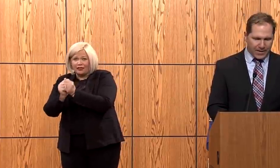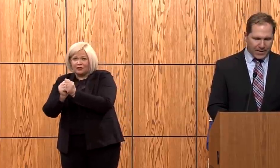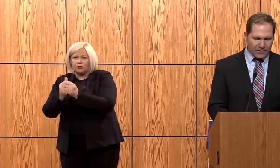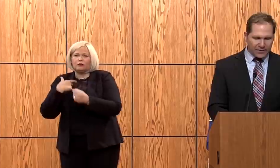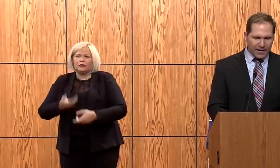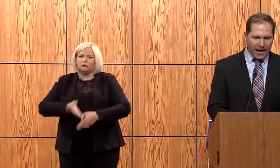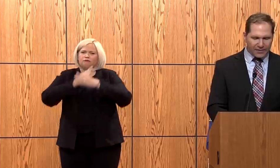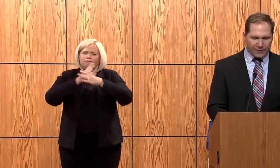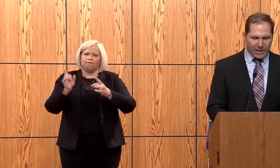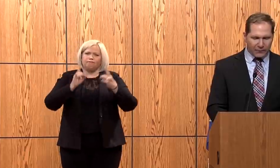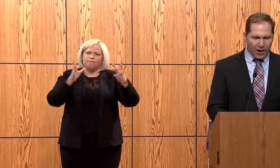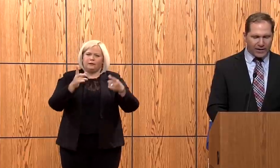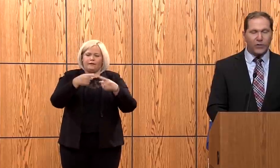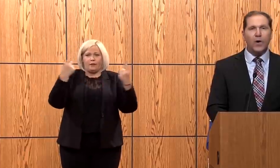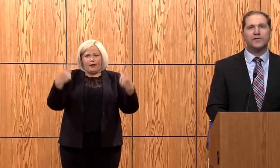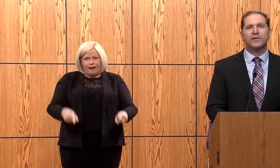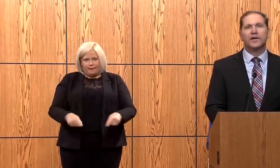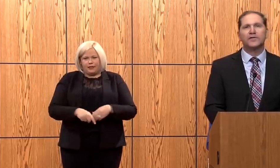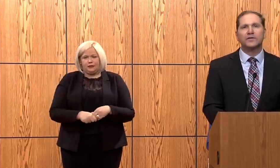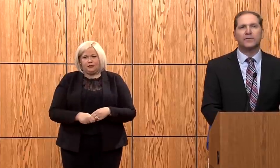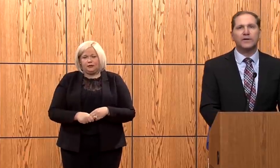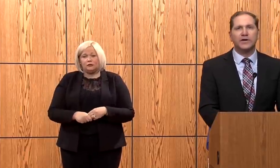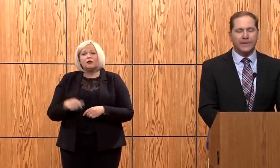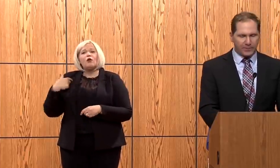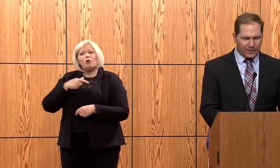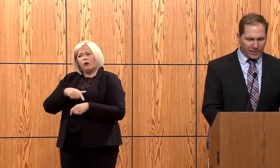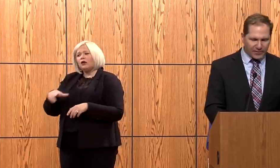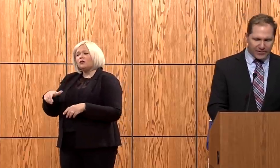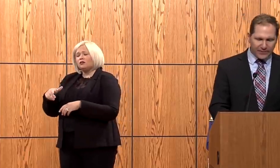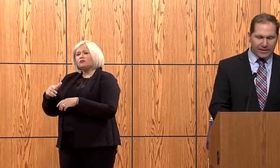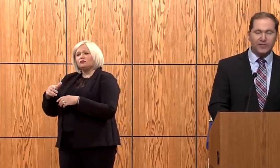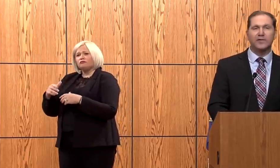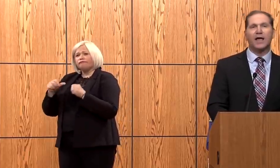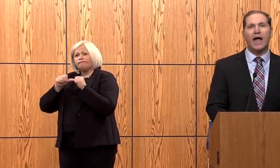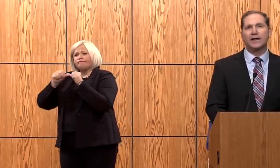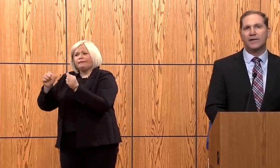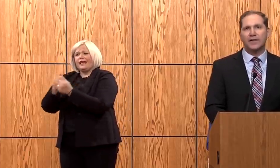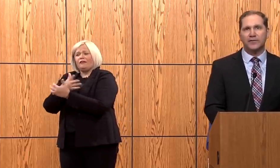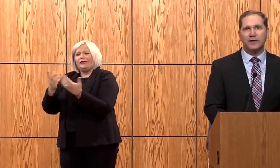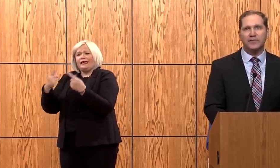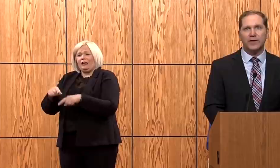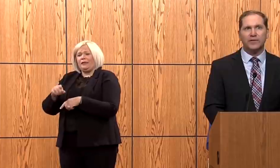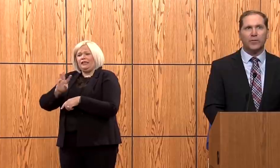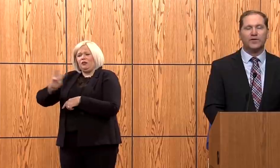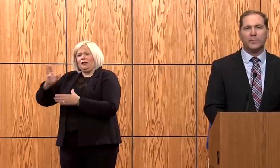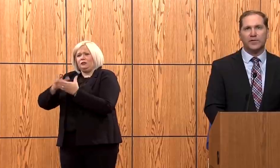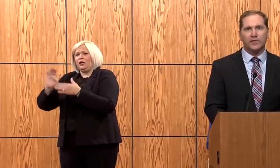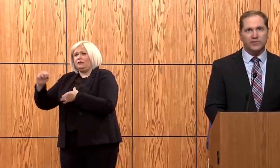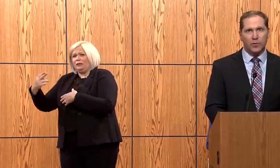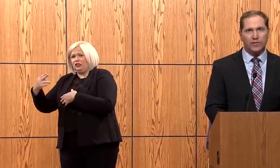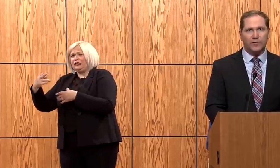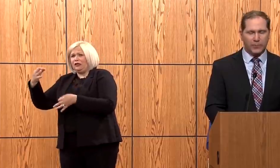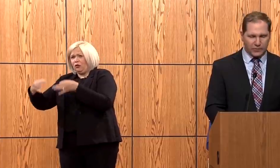ENFORCEMENT, POLICE OFFICERS AND FEDERAL AGENTS, VIOLENCE HAS FEDERAL AGENTS, VIOLENCE HAS BEEN PREVENTED TODAY. BEEN PREVENTED TODAY. THIS CASE IS BEING BROUGHT IN THIS CASE IS BEING BROUGHT IN THE WESTERN DISTRICT OF